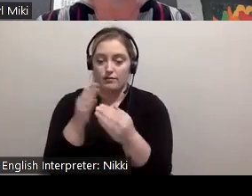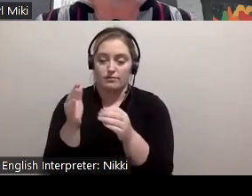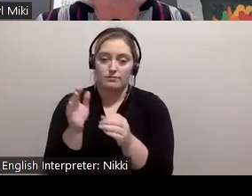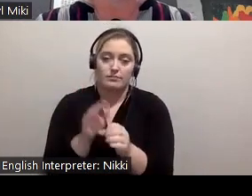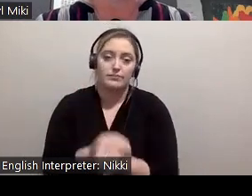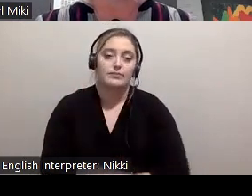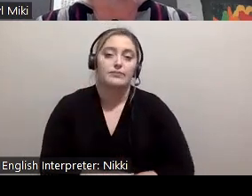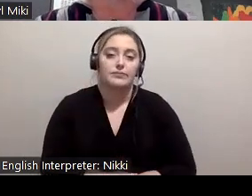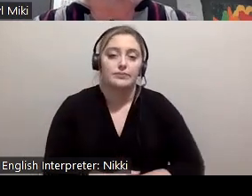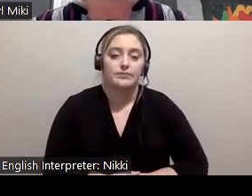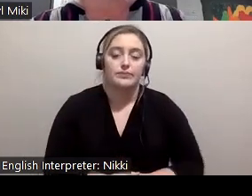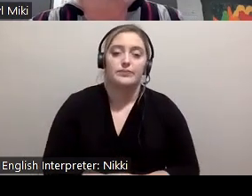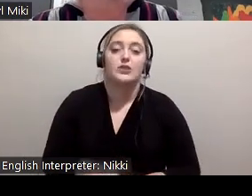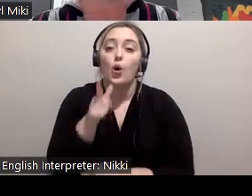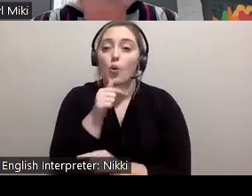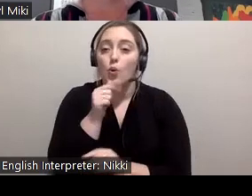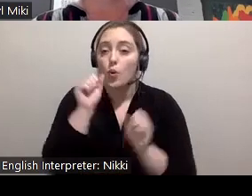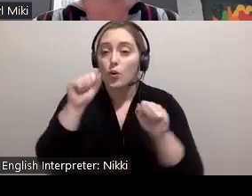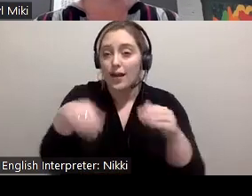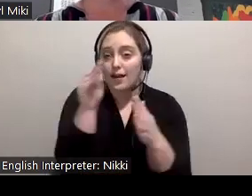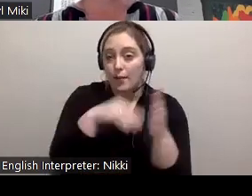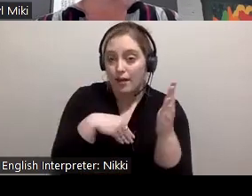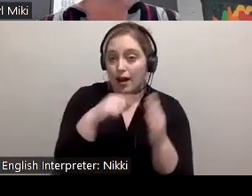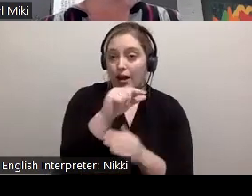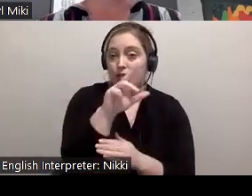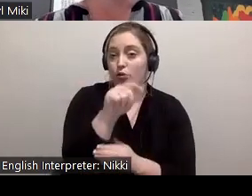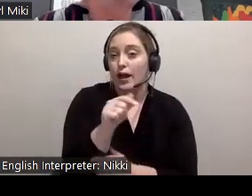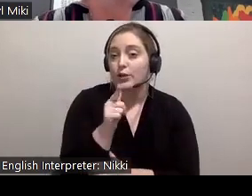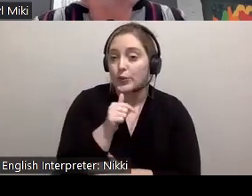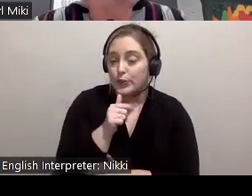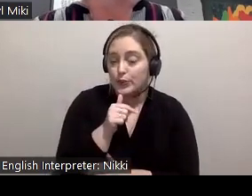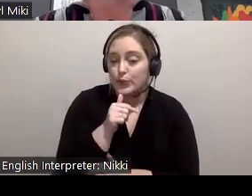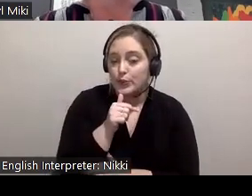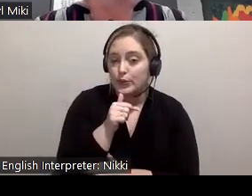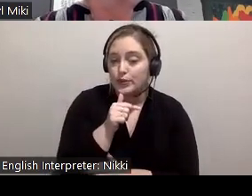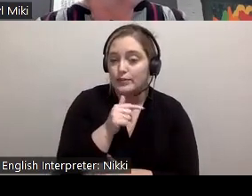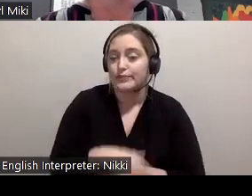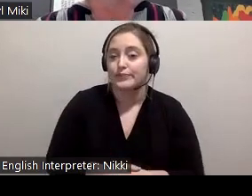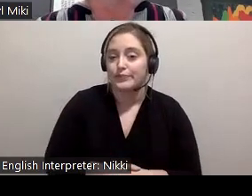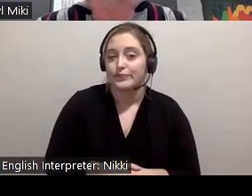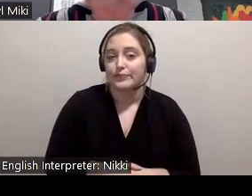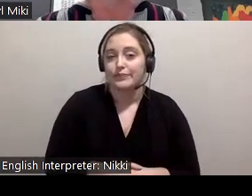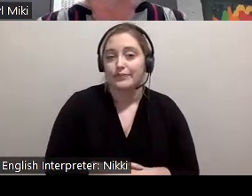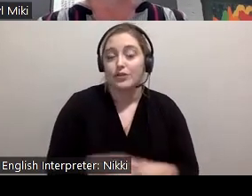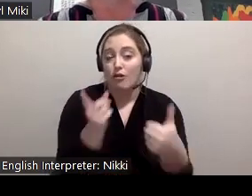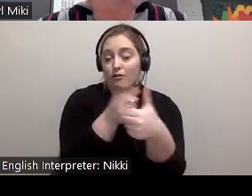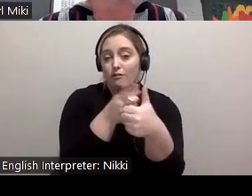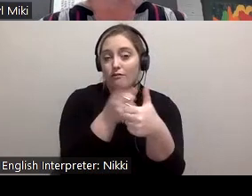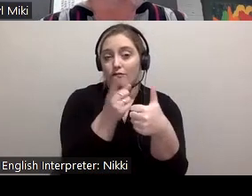So, who is eligible to apply? First thing to note is that